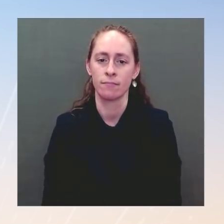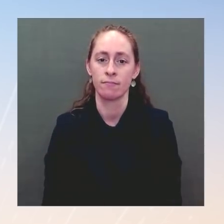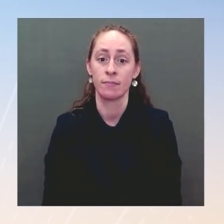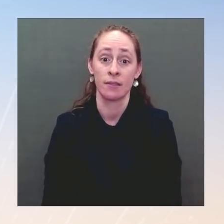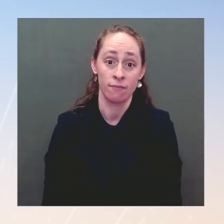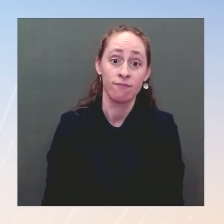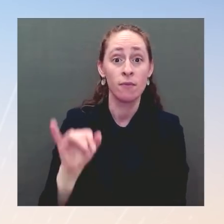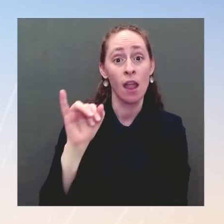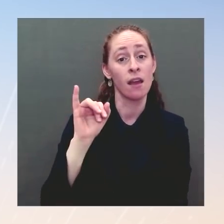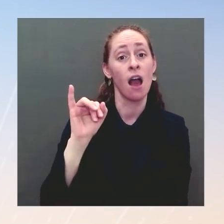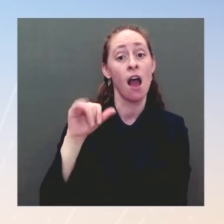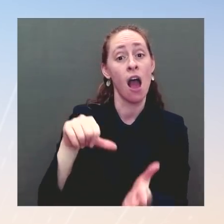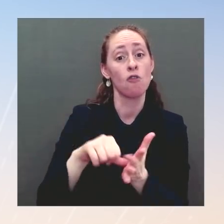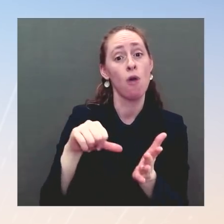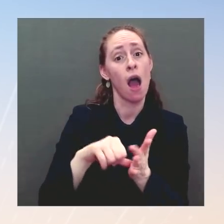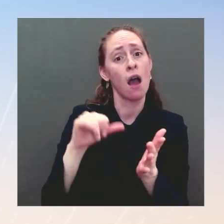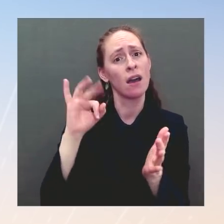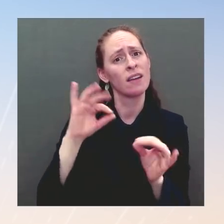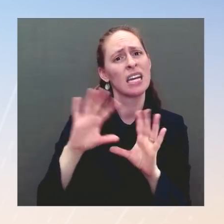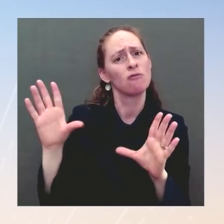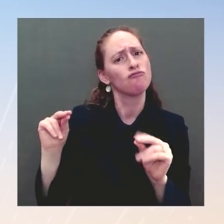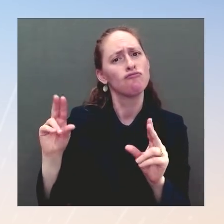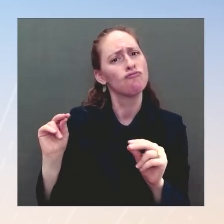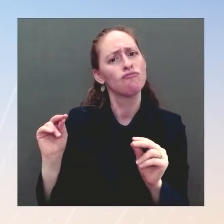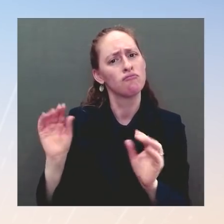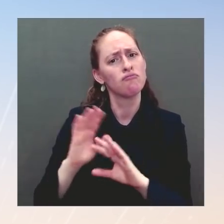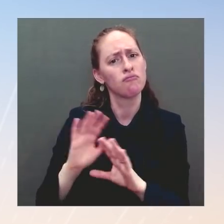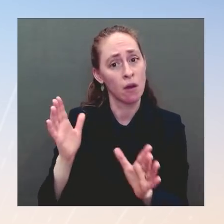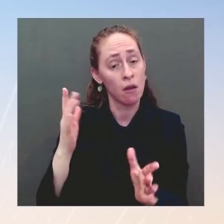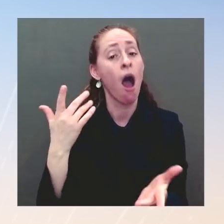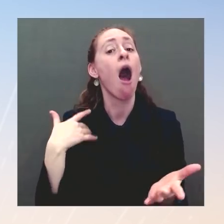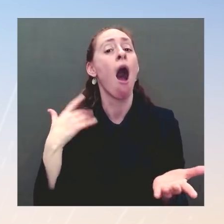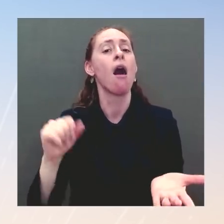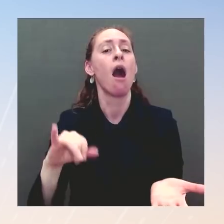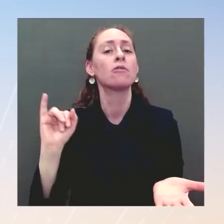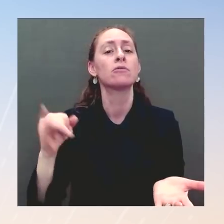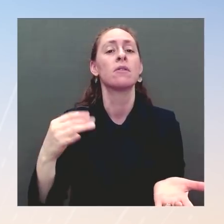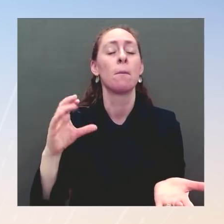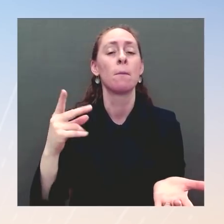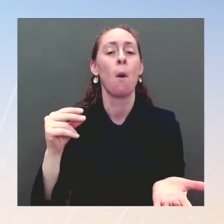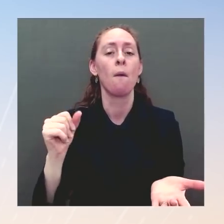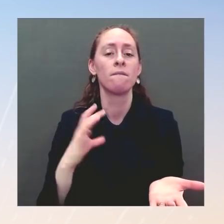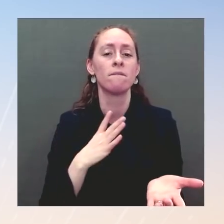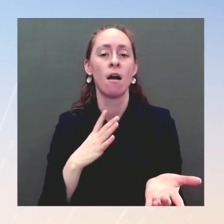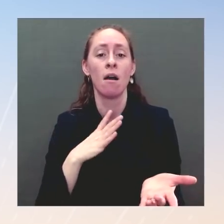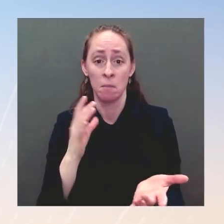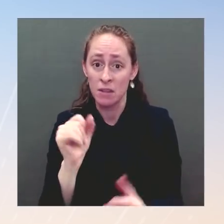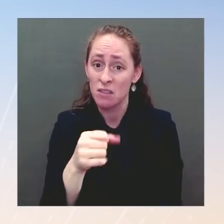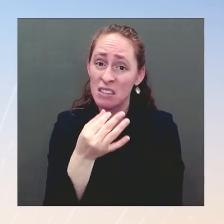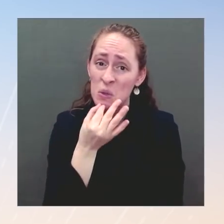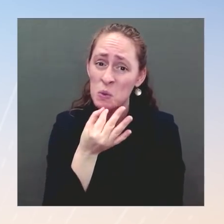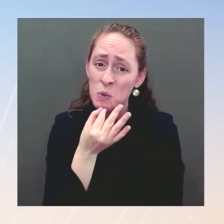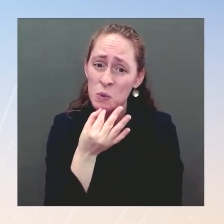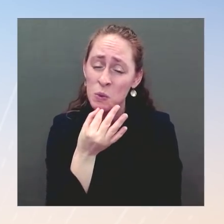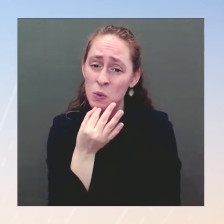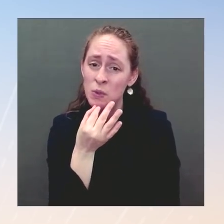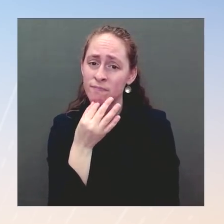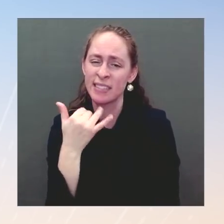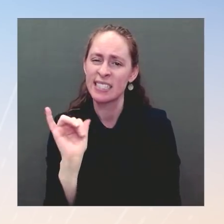to full implementation of the JCPOA within -- potentially within days. But there is still more work that needs to be done. The Press: So you all are optimistic or --